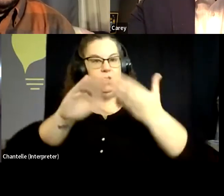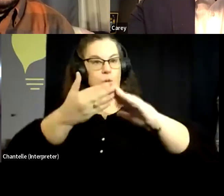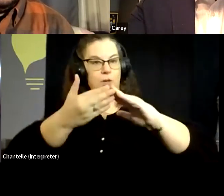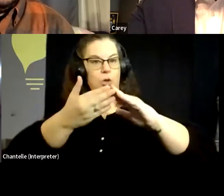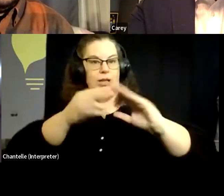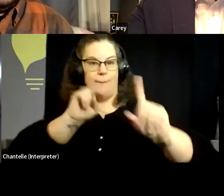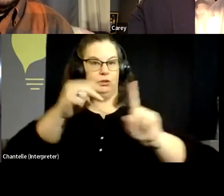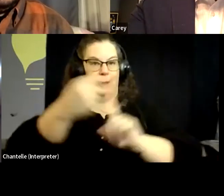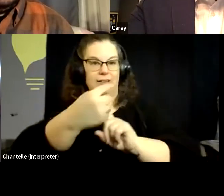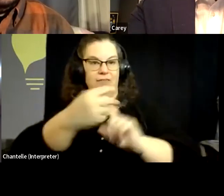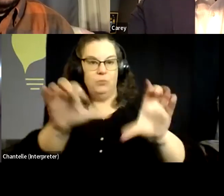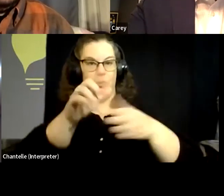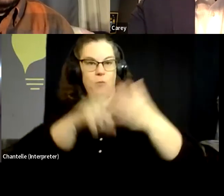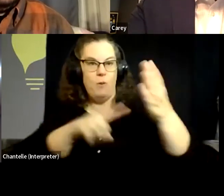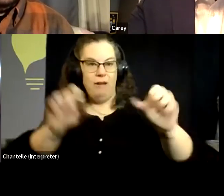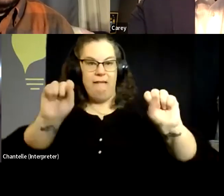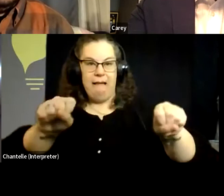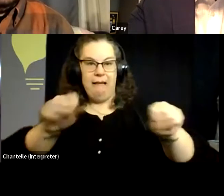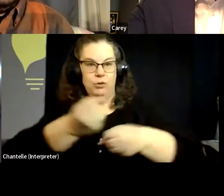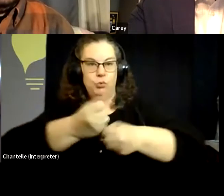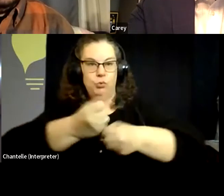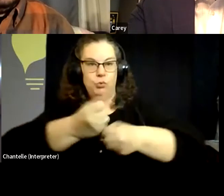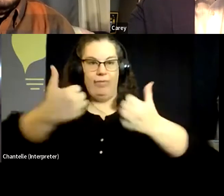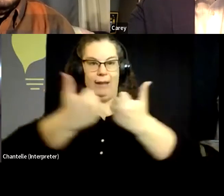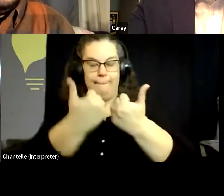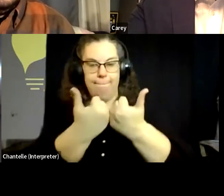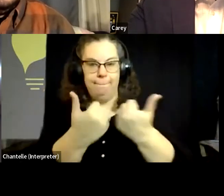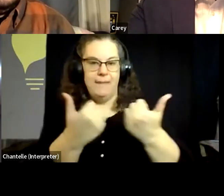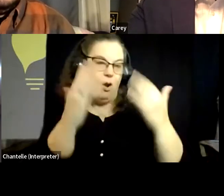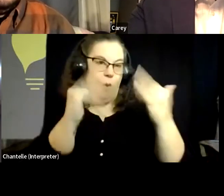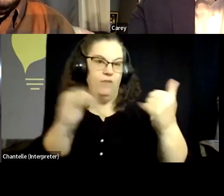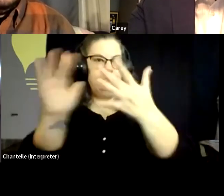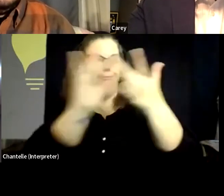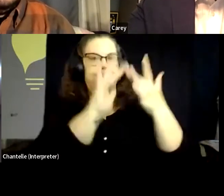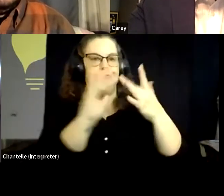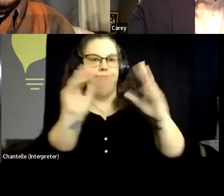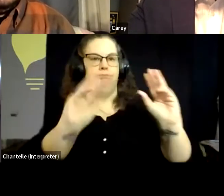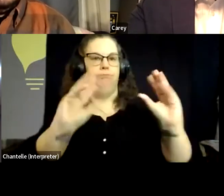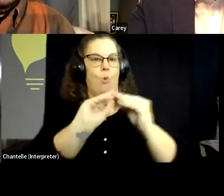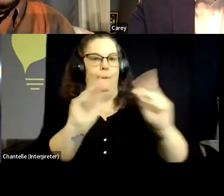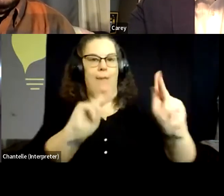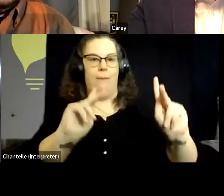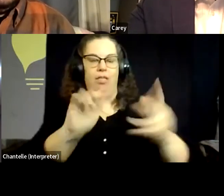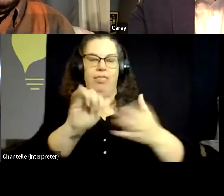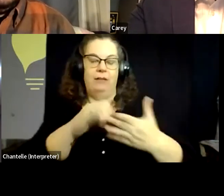, we are doing what we can to grow the game and reach more people that otherwise wouldn't know anything about hockey